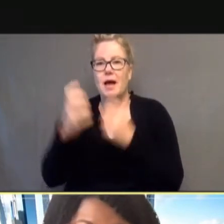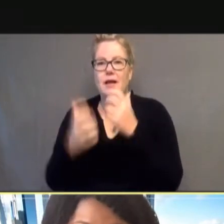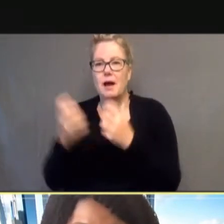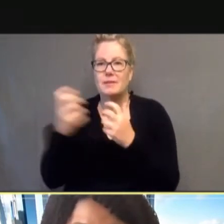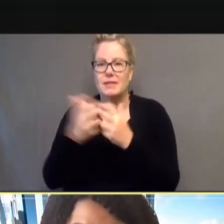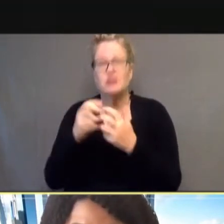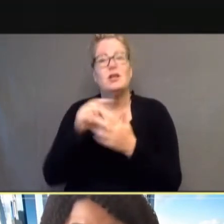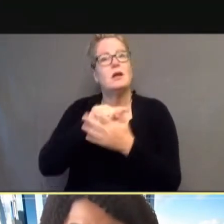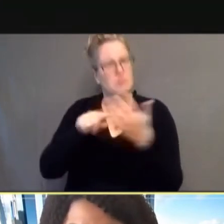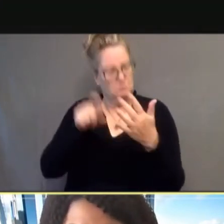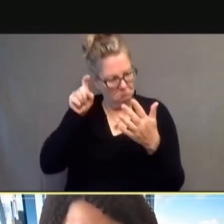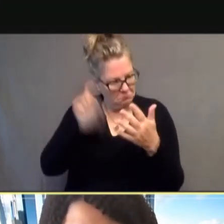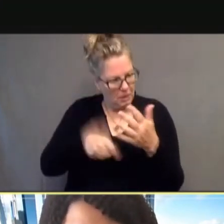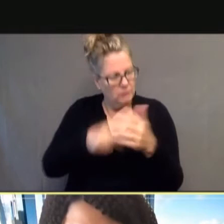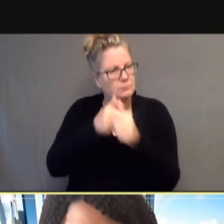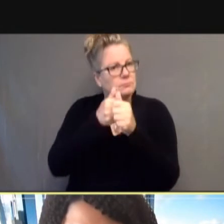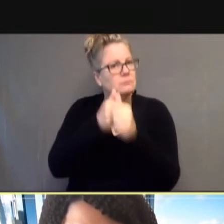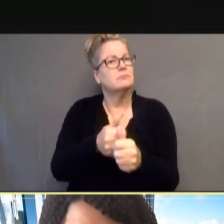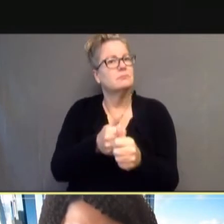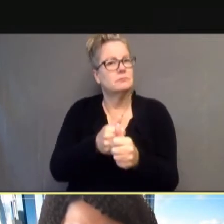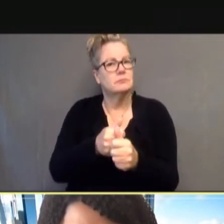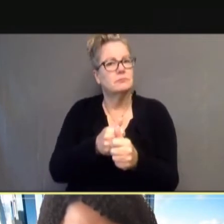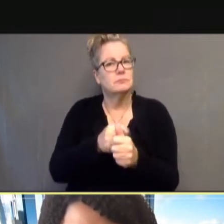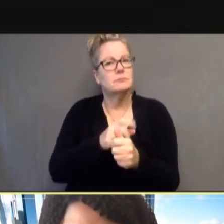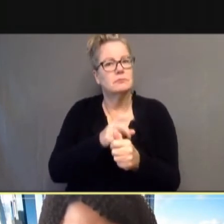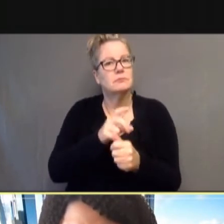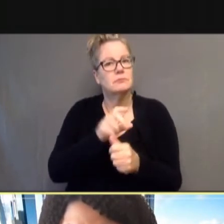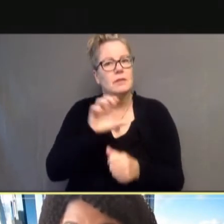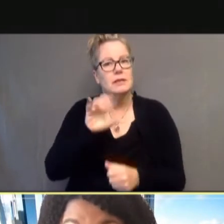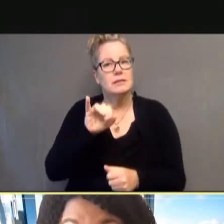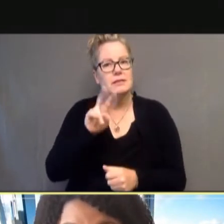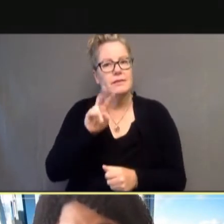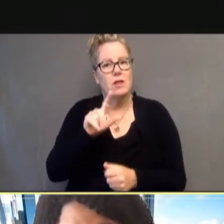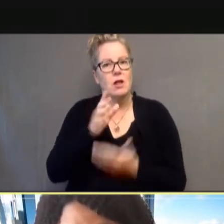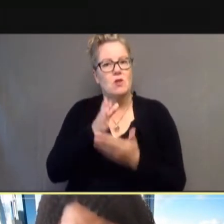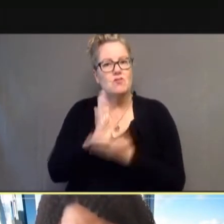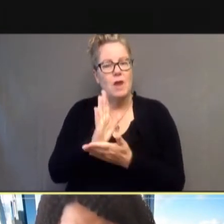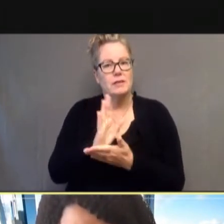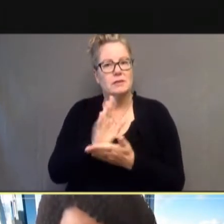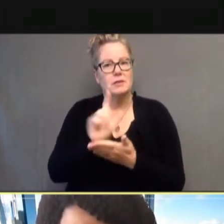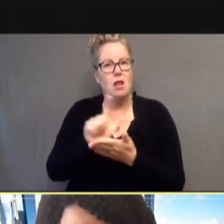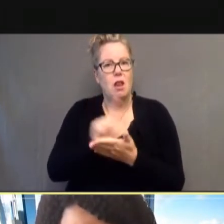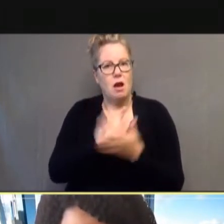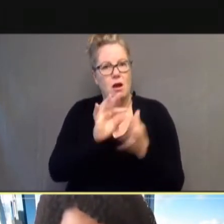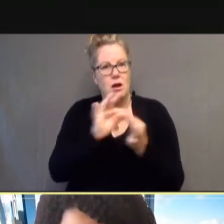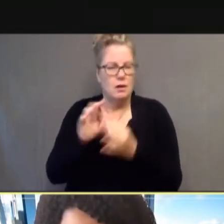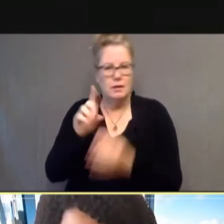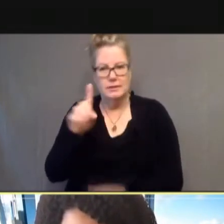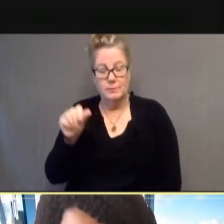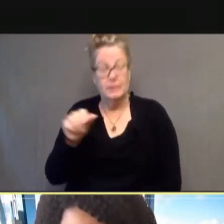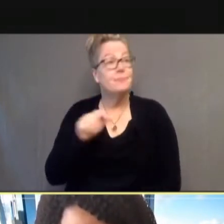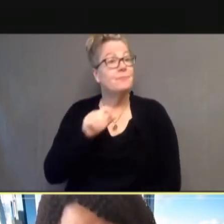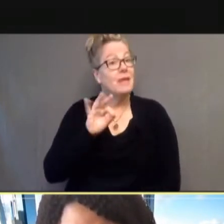rights laws. And if someone is able to prove that they are an individual with a disability,